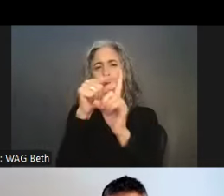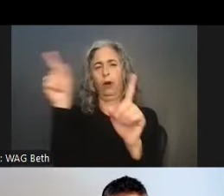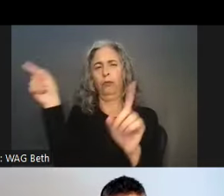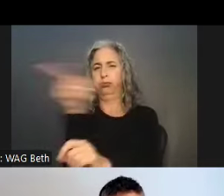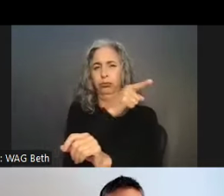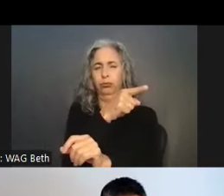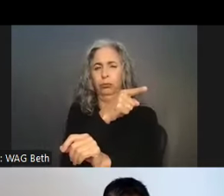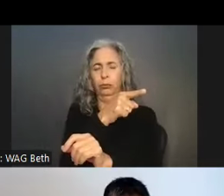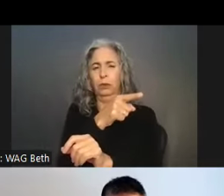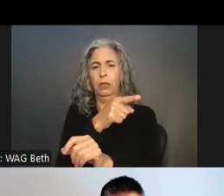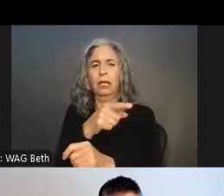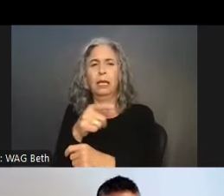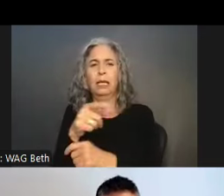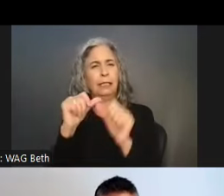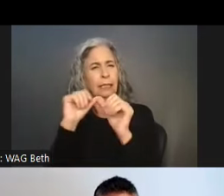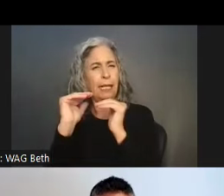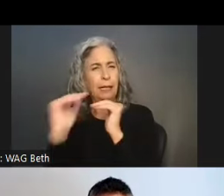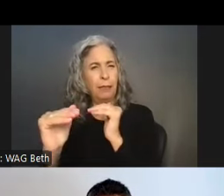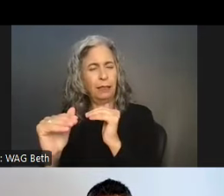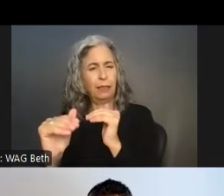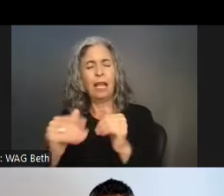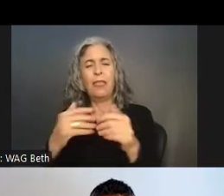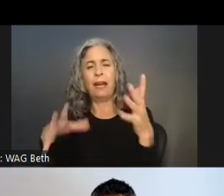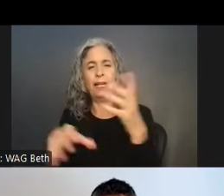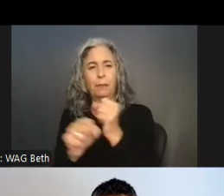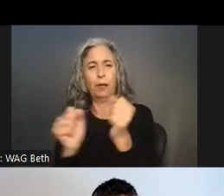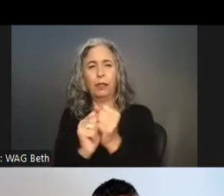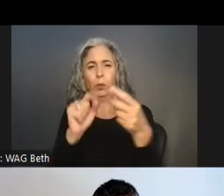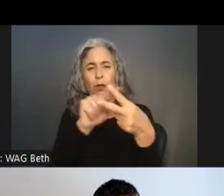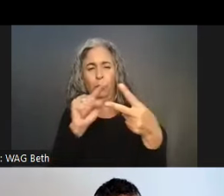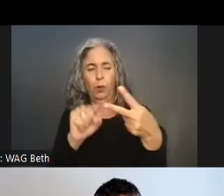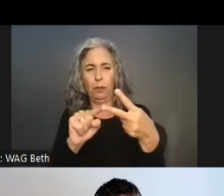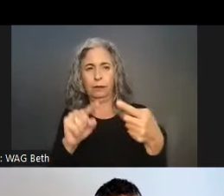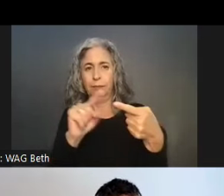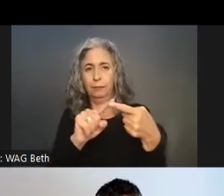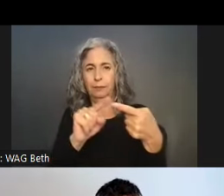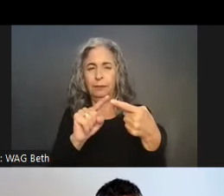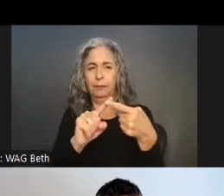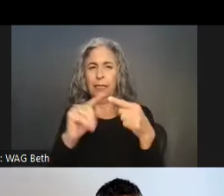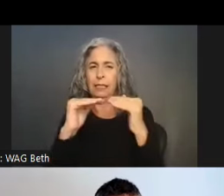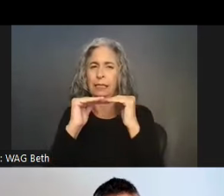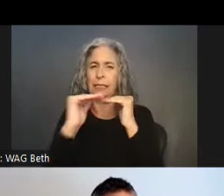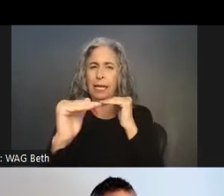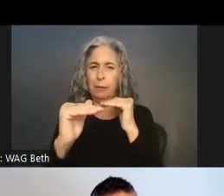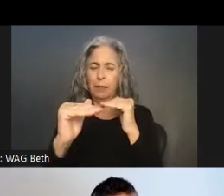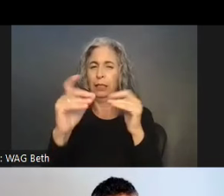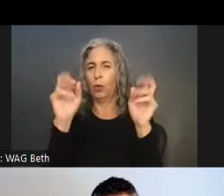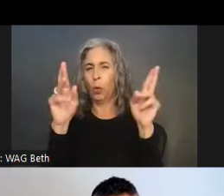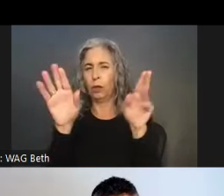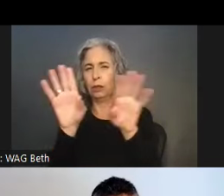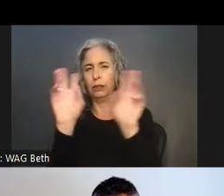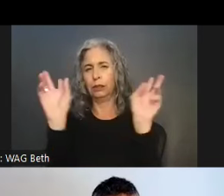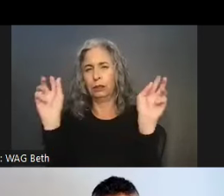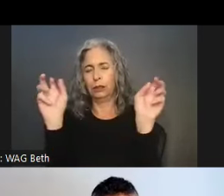points what I'm about to say now. Sustainability and green are problematic concepts and should be